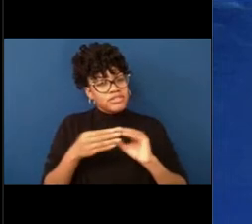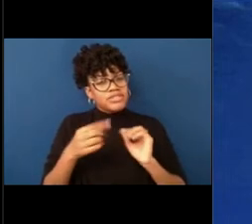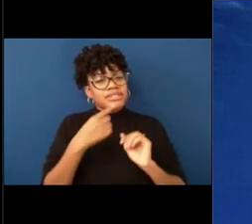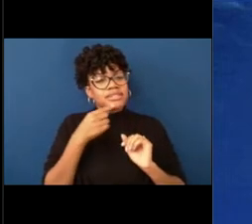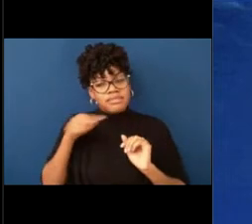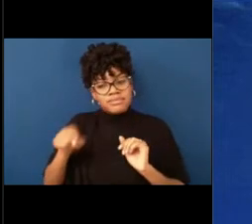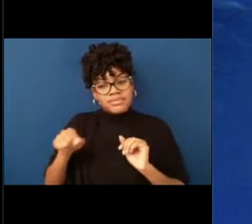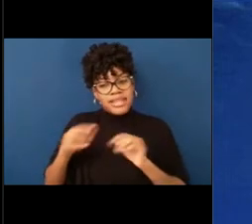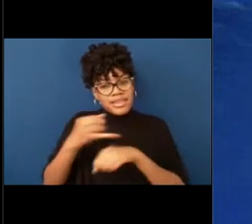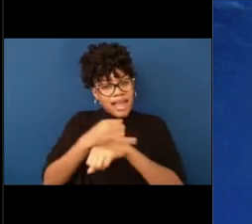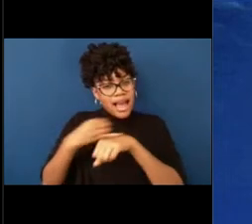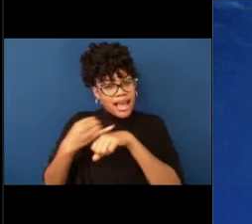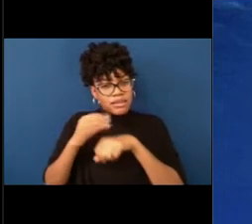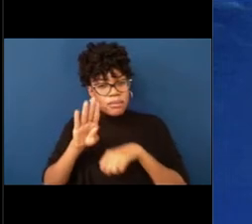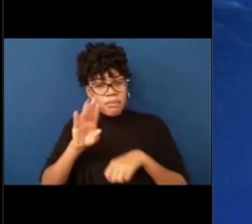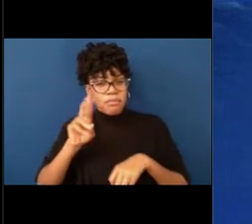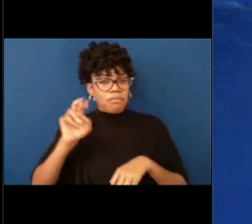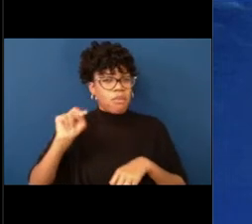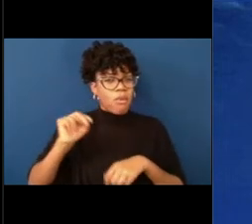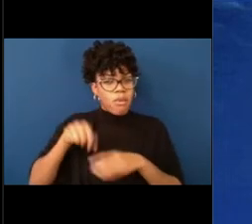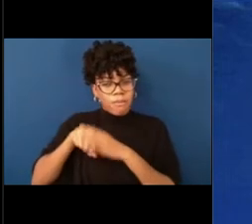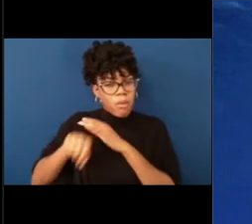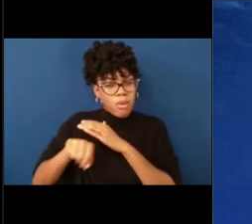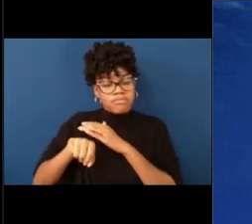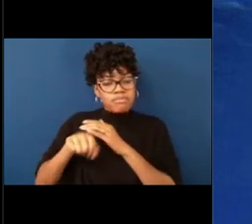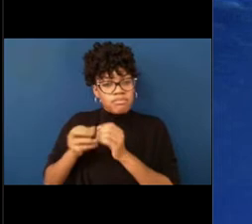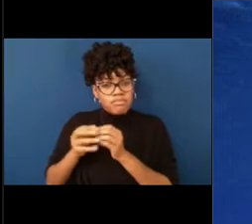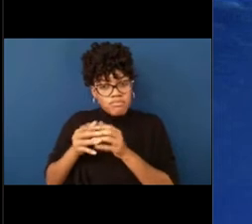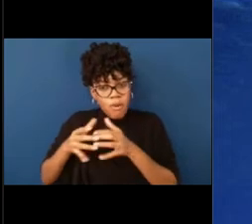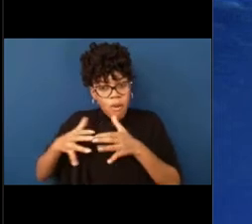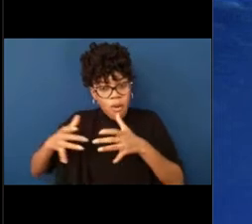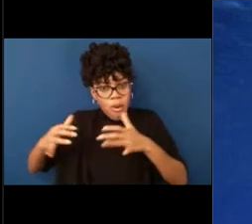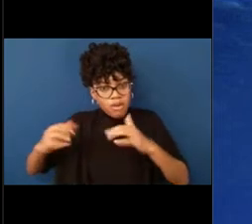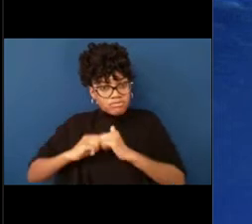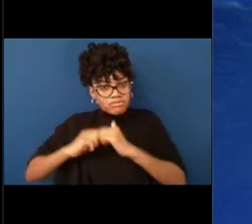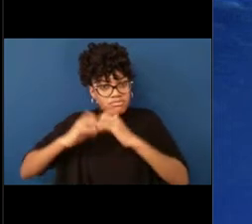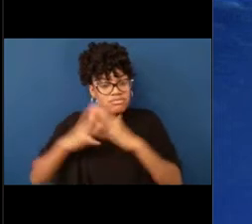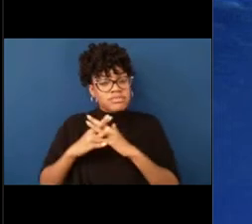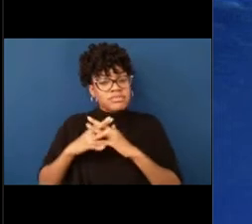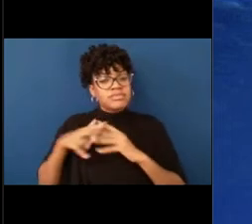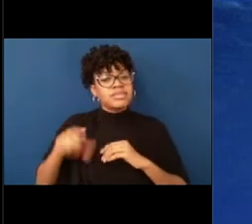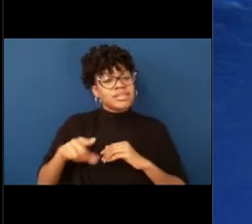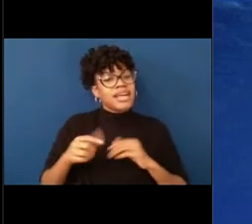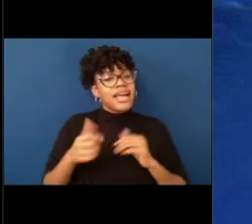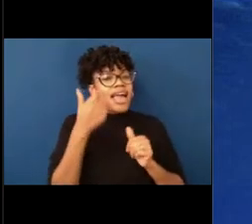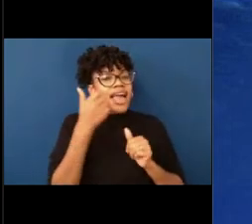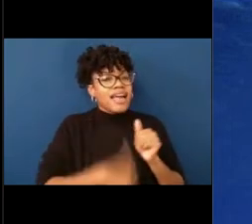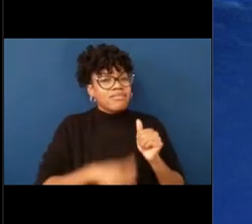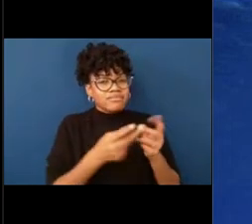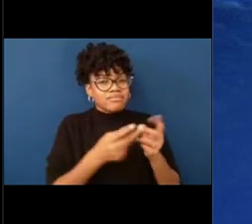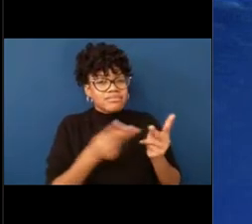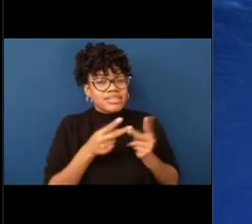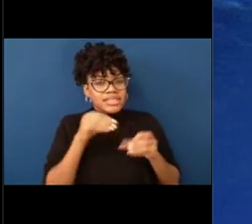Nearly every culture in the world has a creation story that explains how the world began